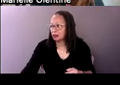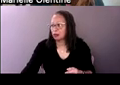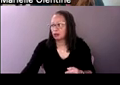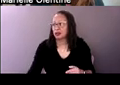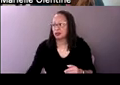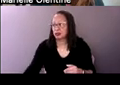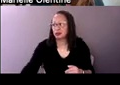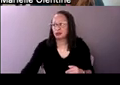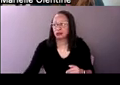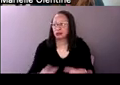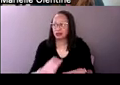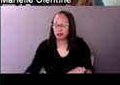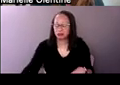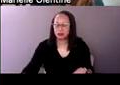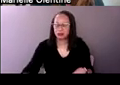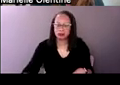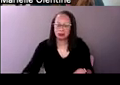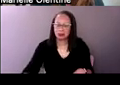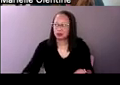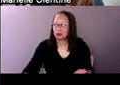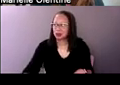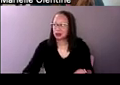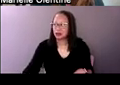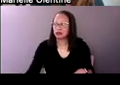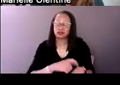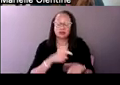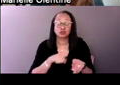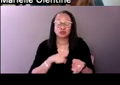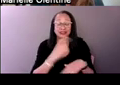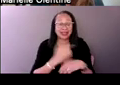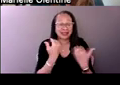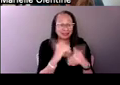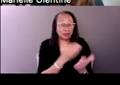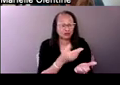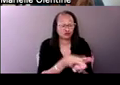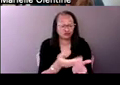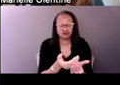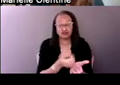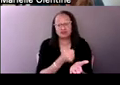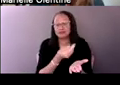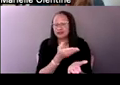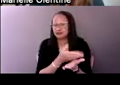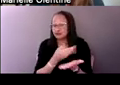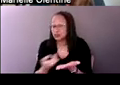you can do all of the things above, but in many cases, some of these things are ancillary.